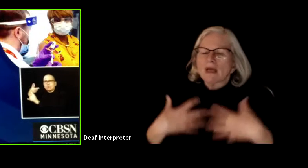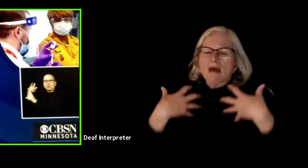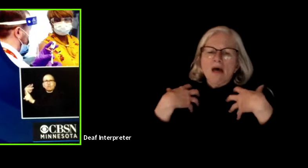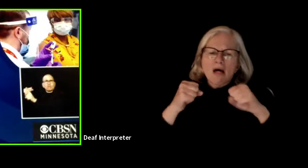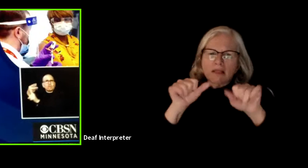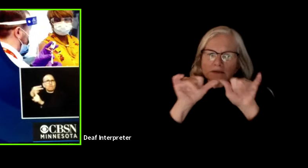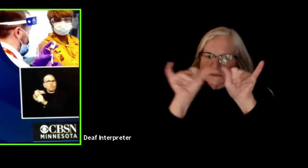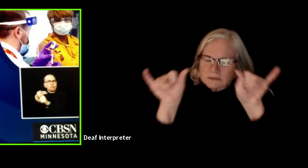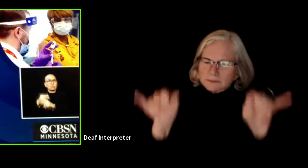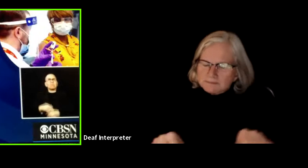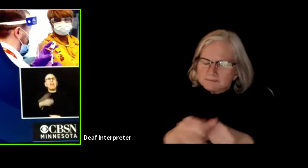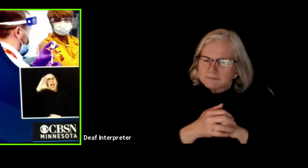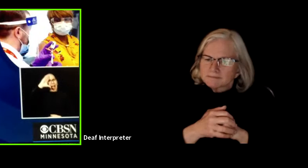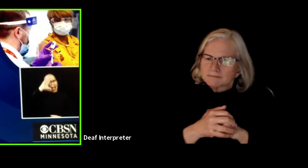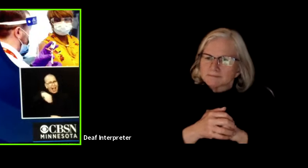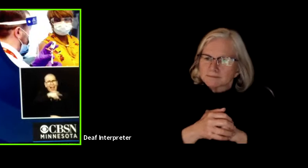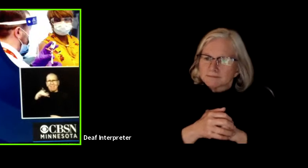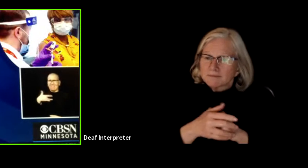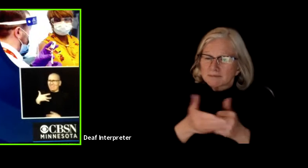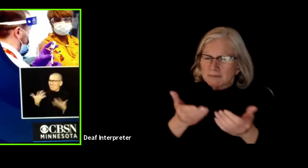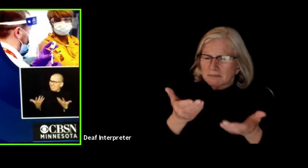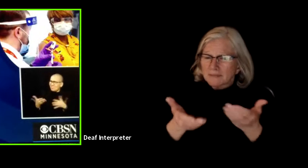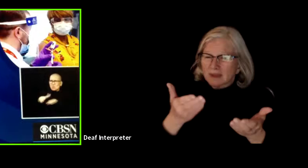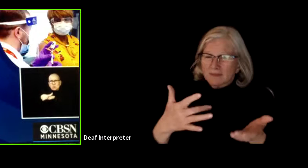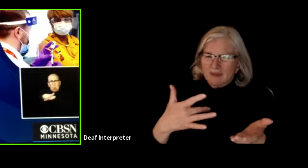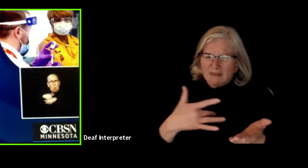WHATEVER PACE WE'RE GETTING VACCINES OUT, IT'S TOO SLOW